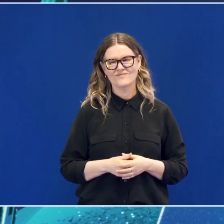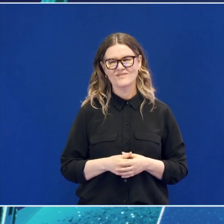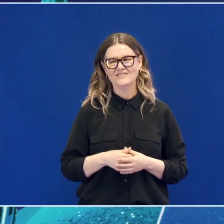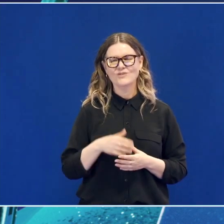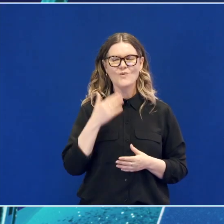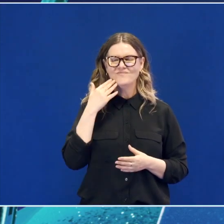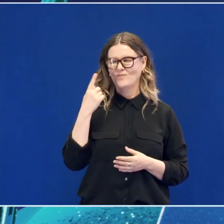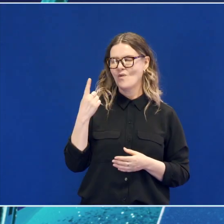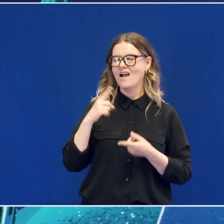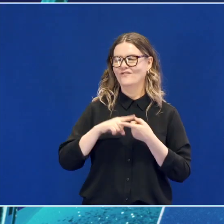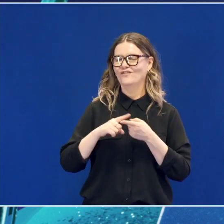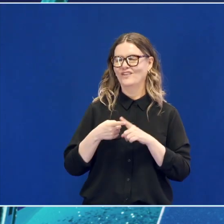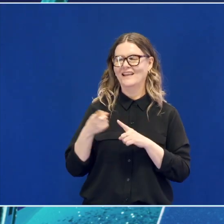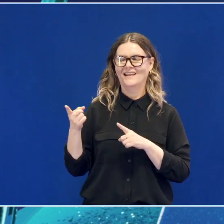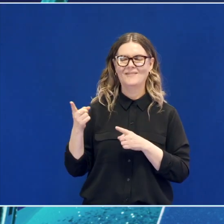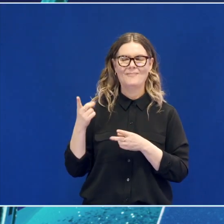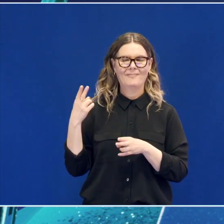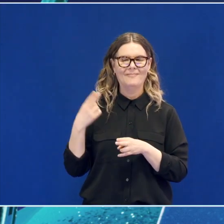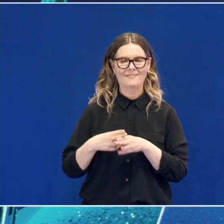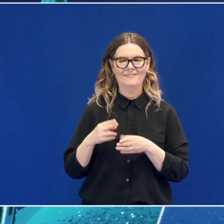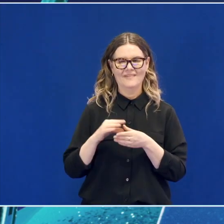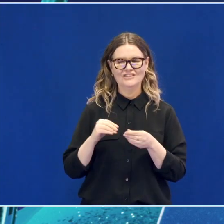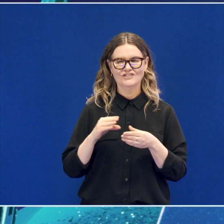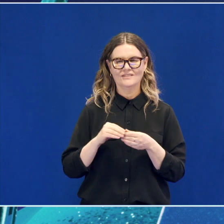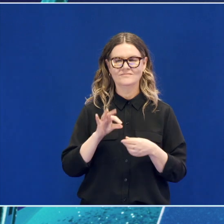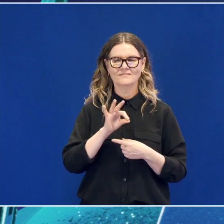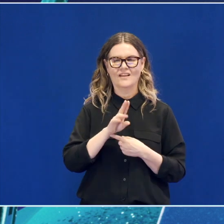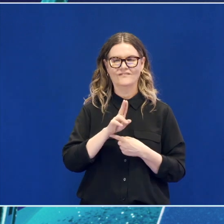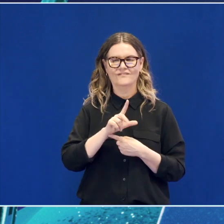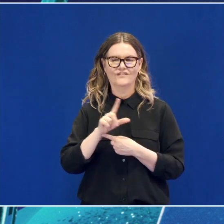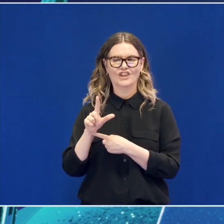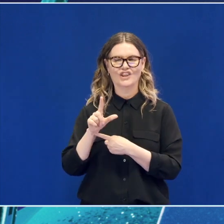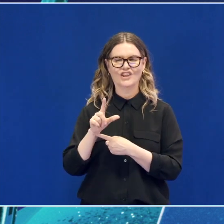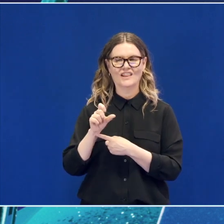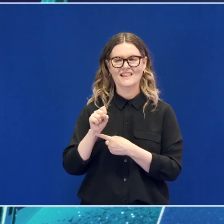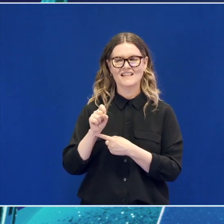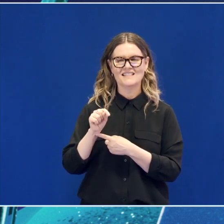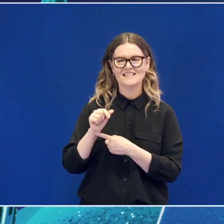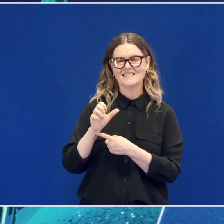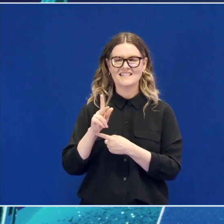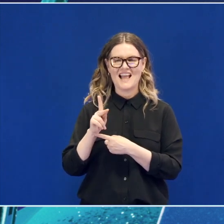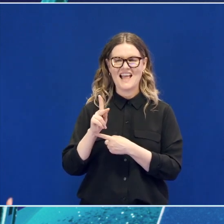as the full stack overflow developer at scale, because there's lots of stuff out there on stack overflow